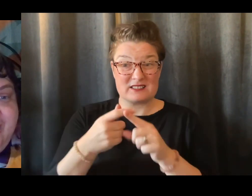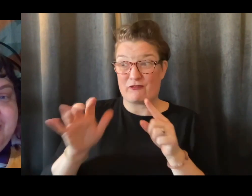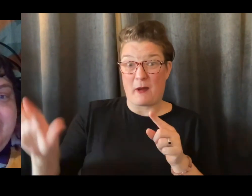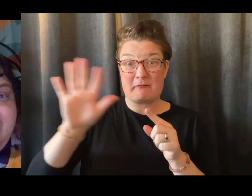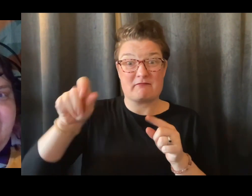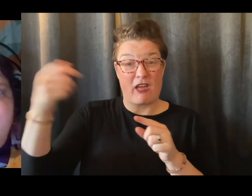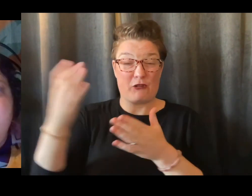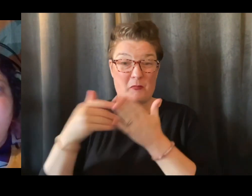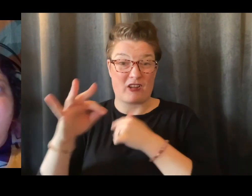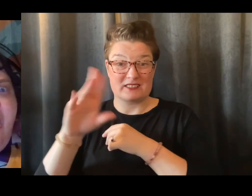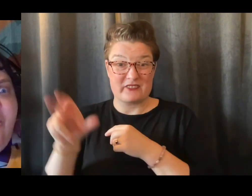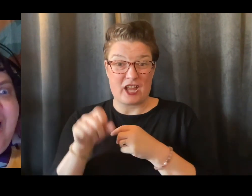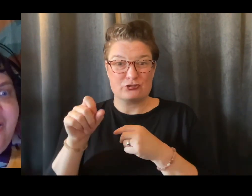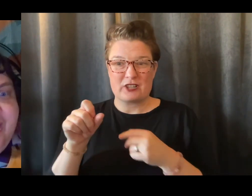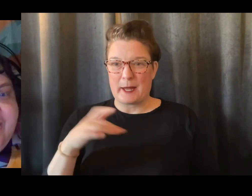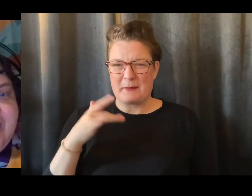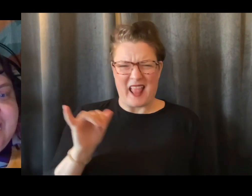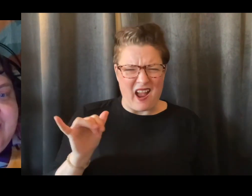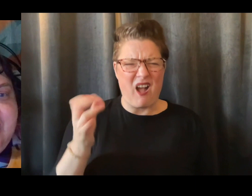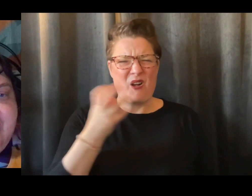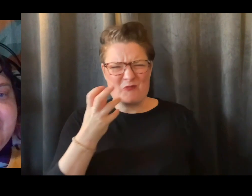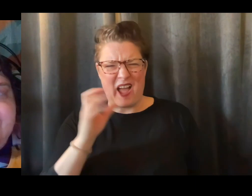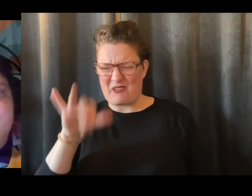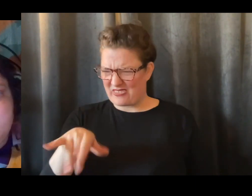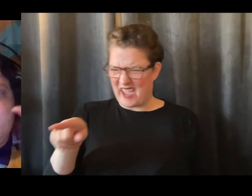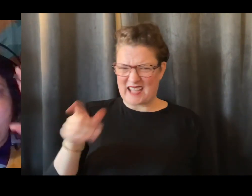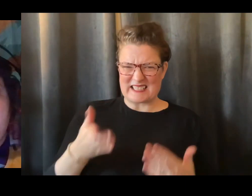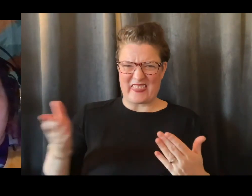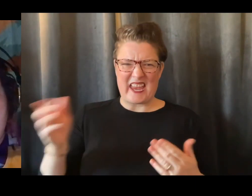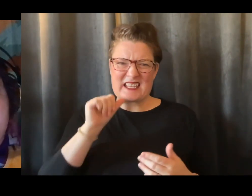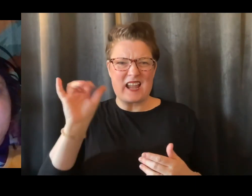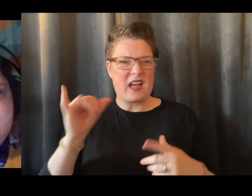Like that's a thing that isn't just this weird, like subset of my reality